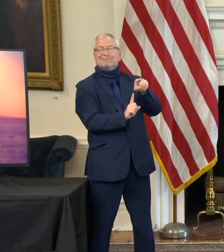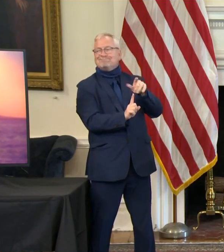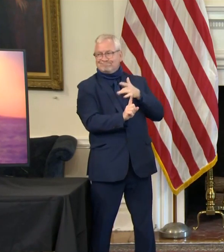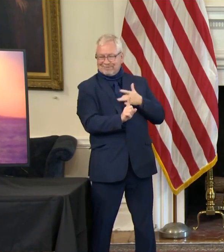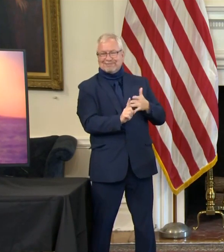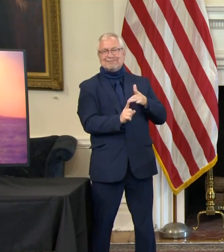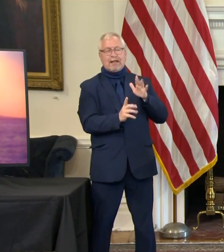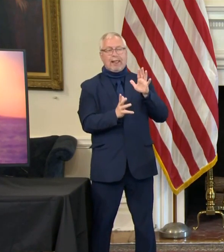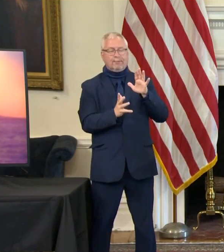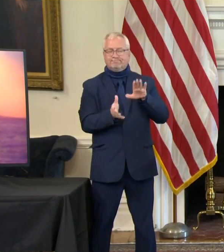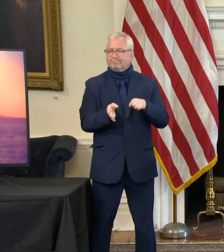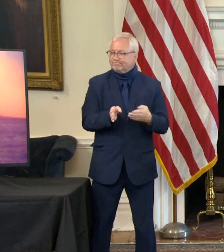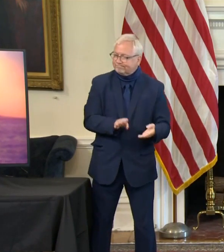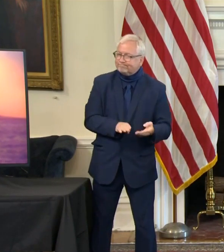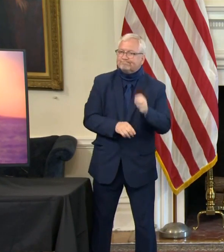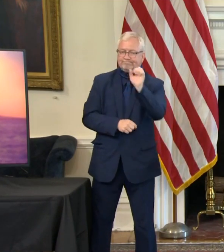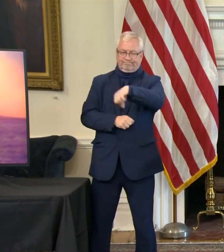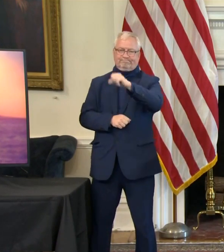HAVE UNDERLYING CONDITIONS ARE MORE VULNERABLE.